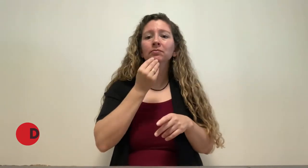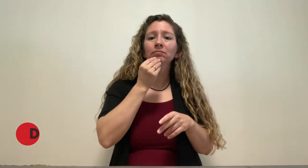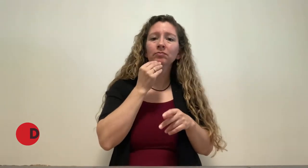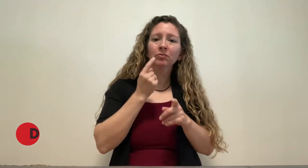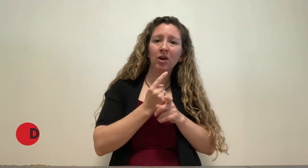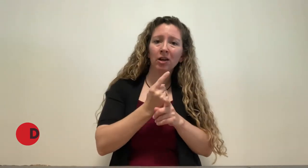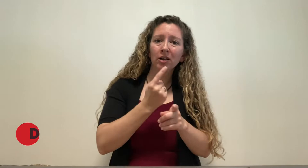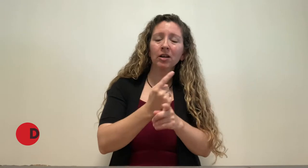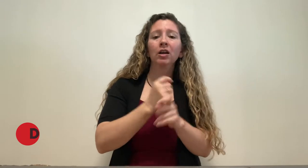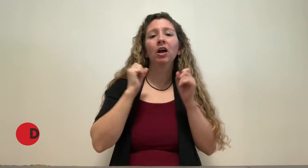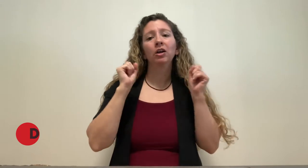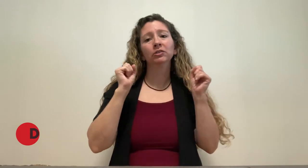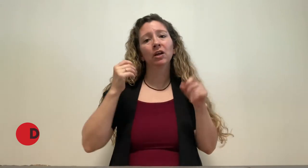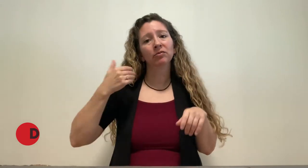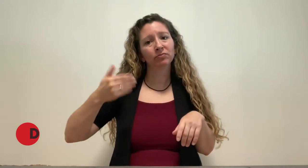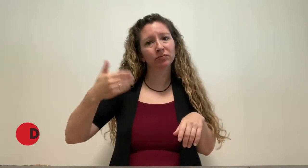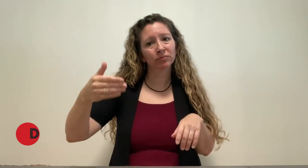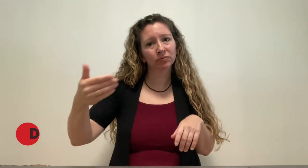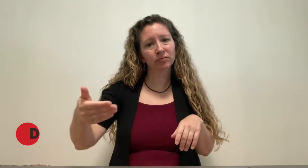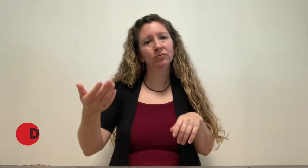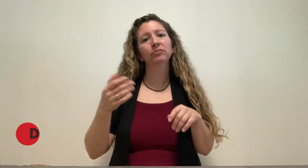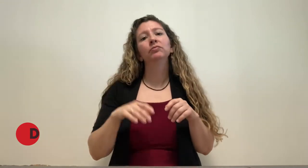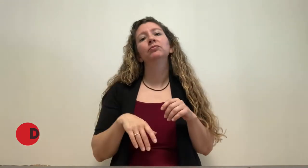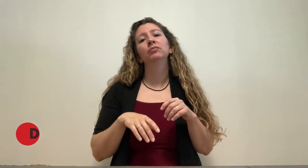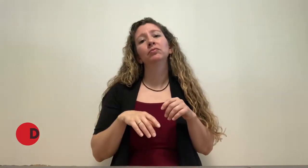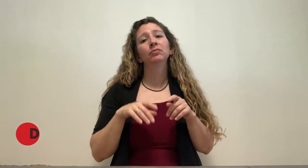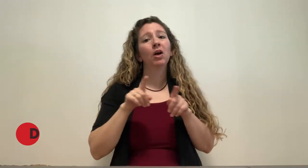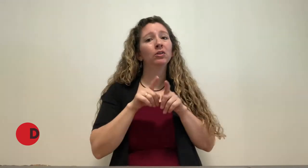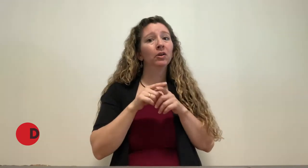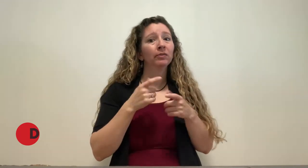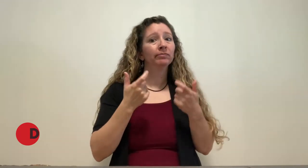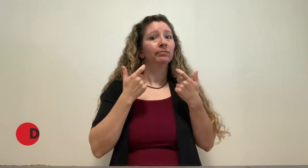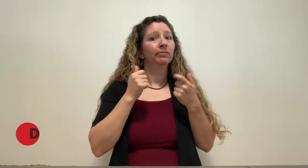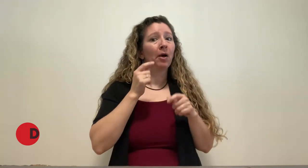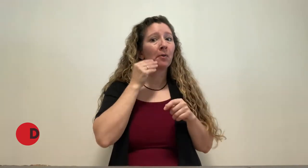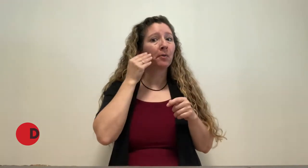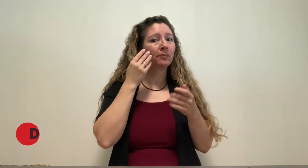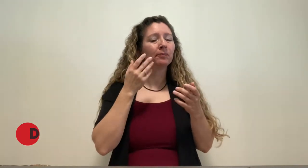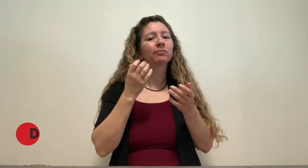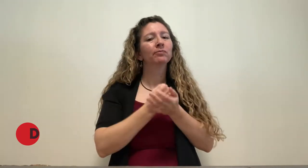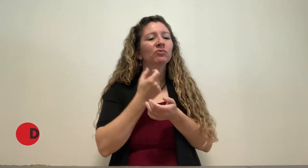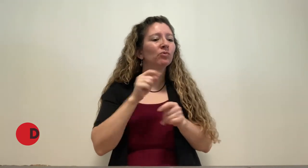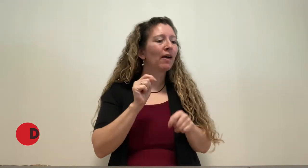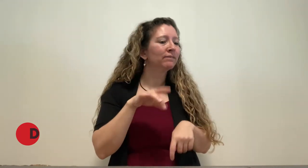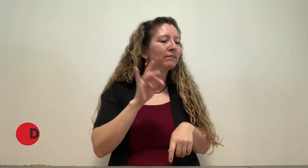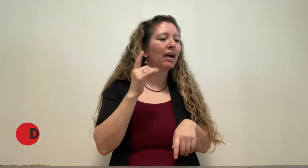Sleep well, eat regularly and exercise consistently. If you are stuck at home,